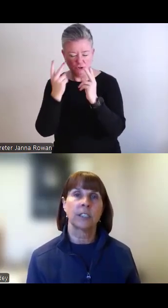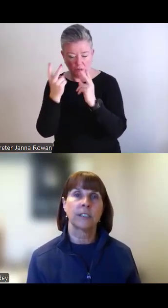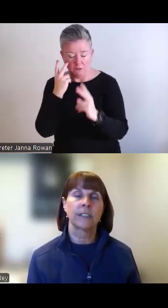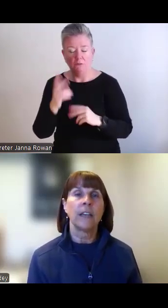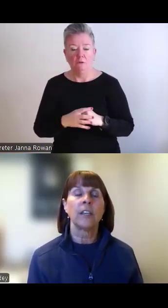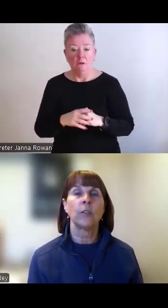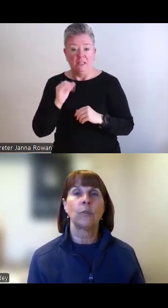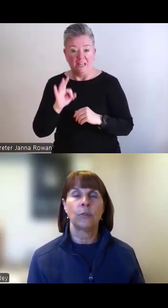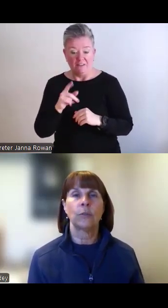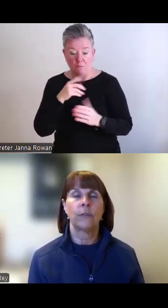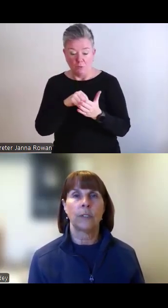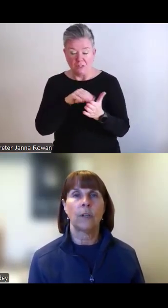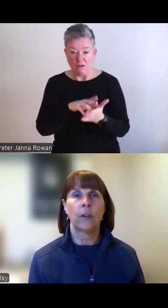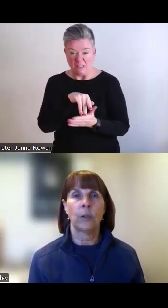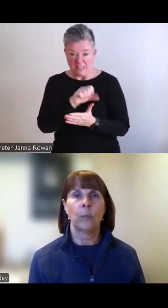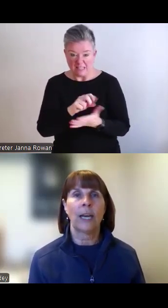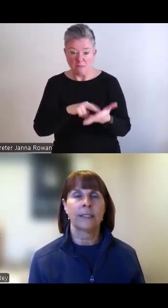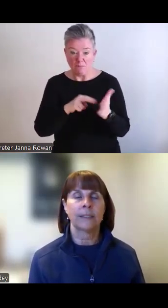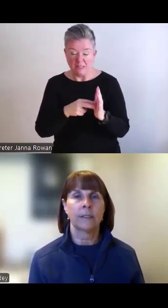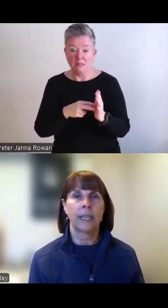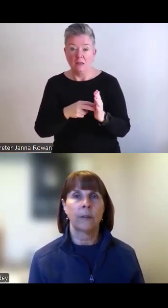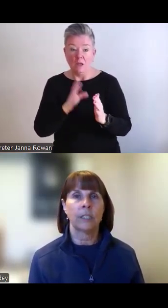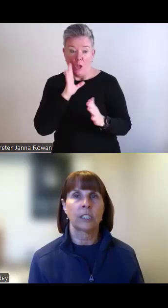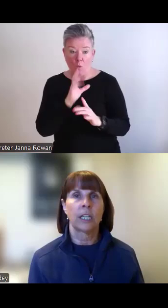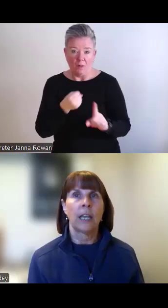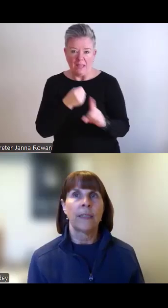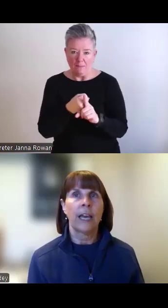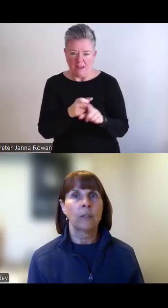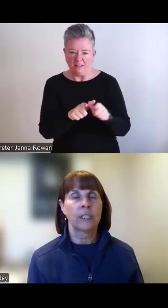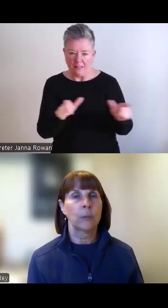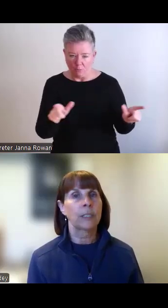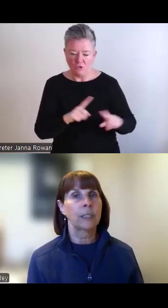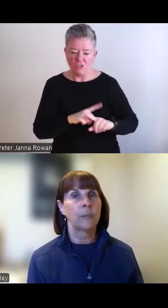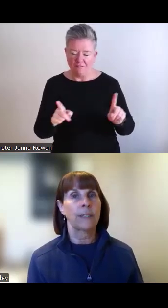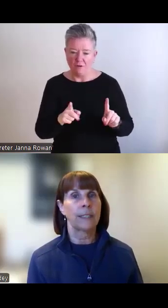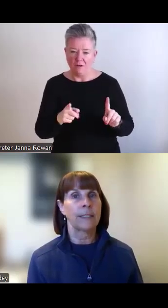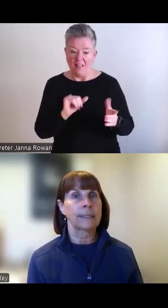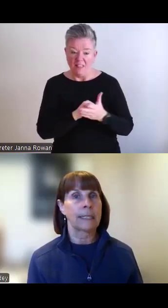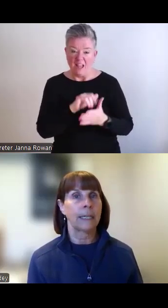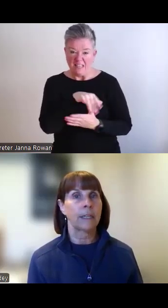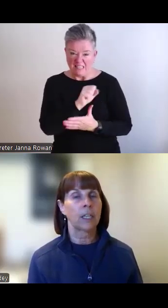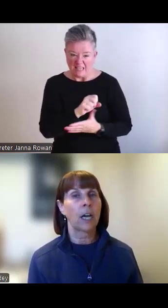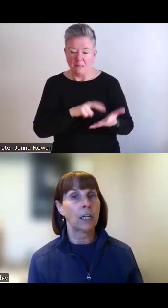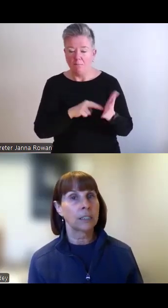conditions that you do feel are impacting their language. That would typically be things like